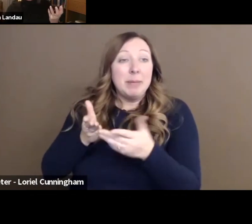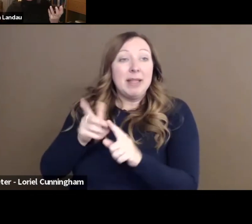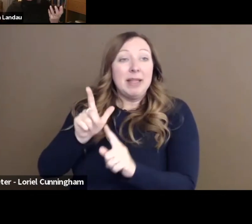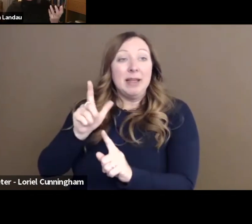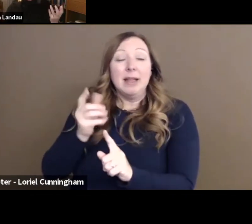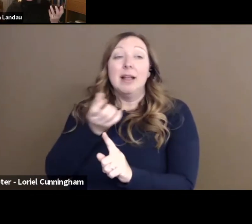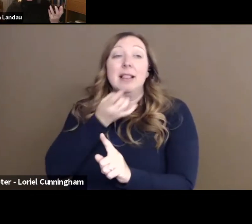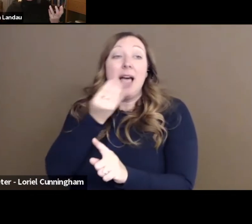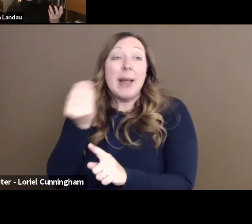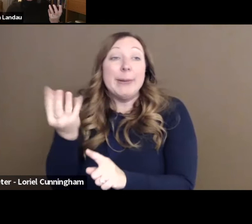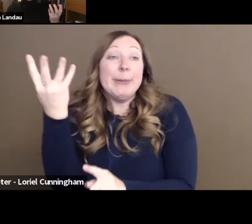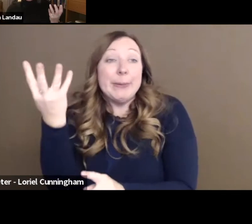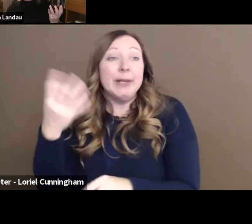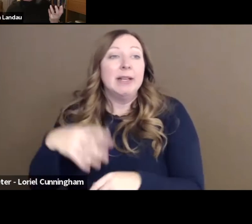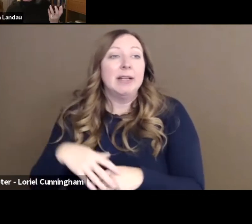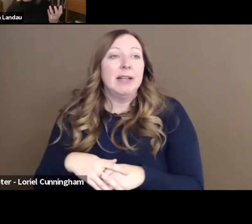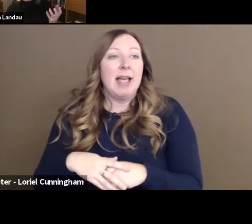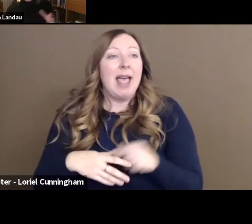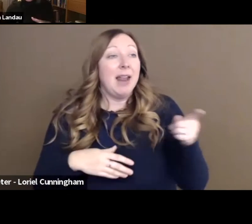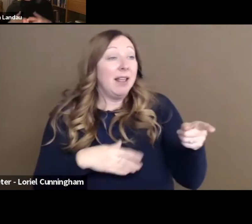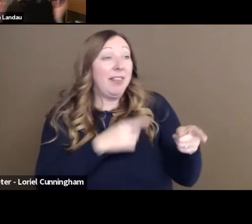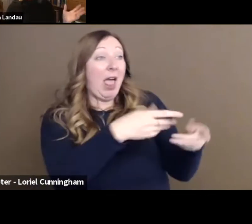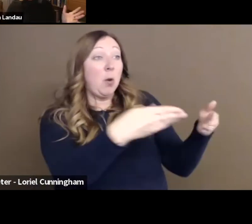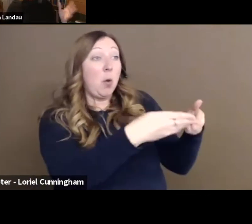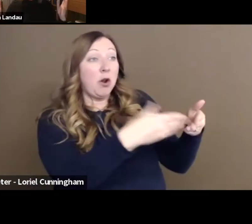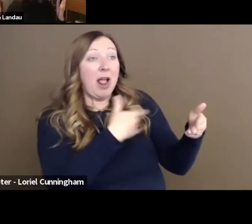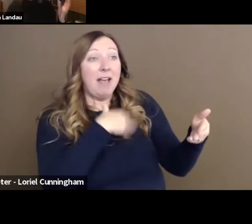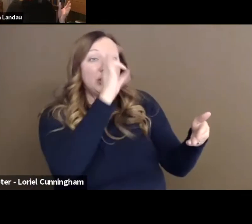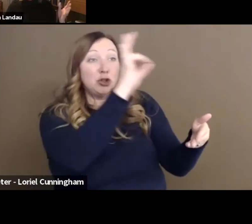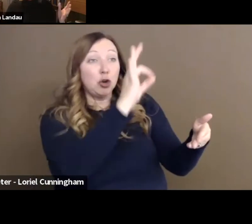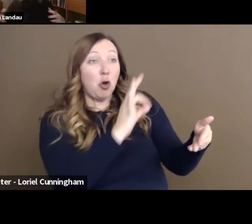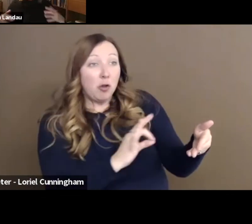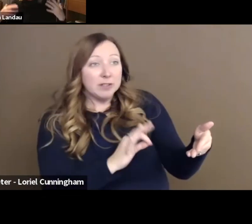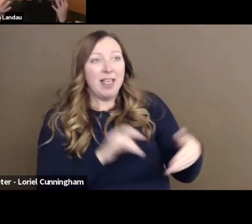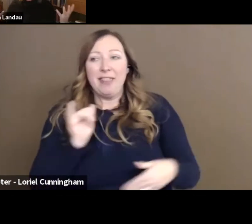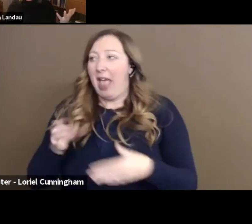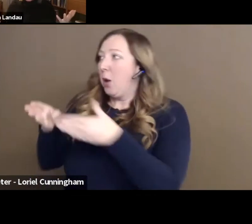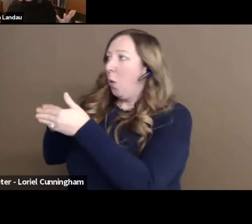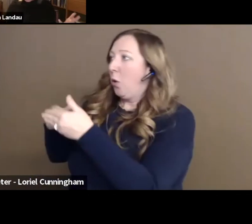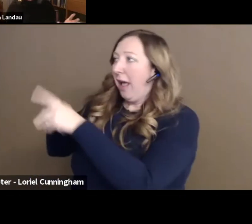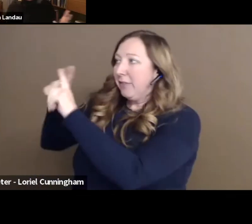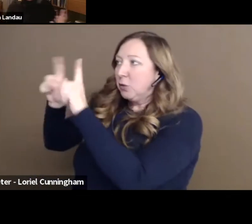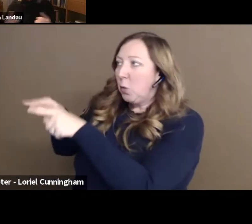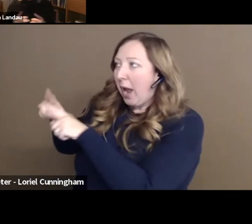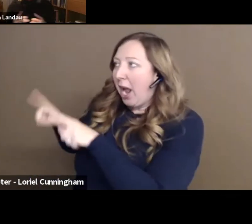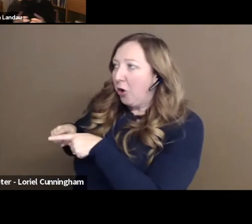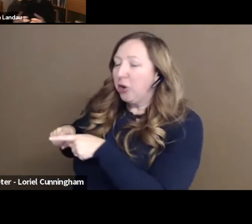of uh geometric figures and this could be another one they could all be very